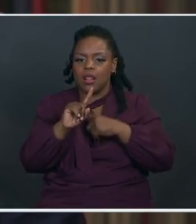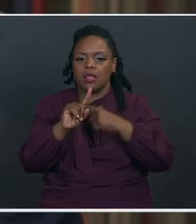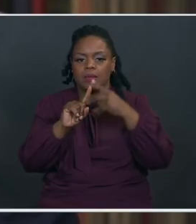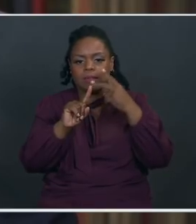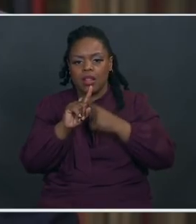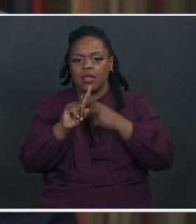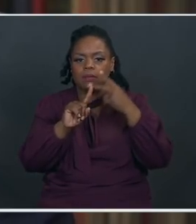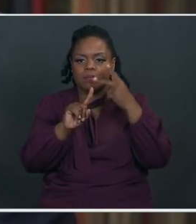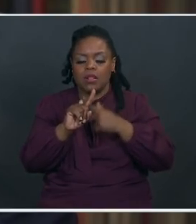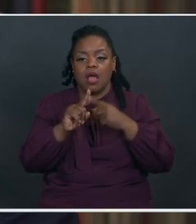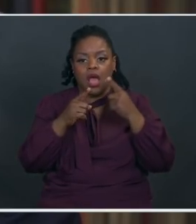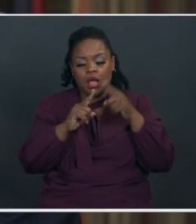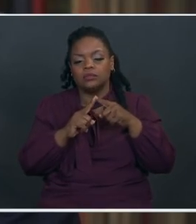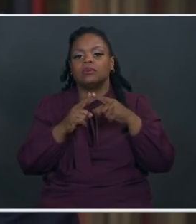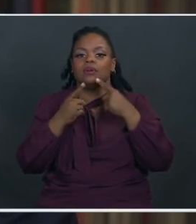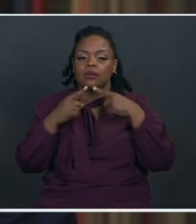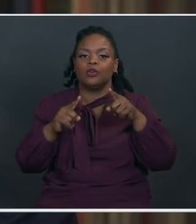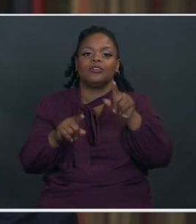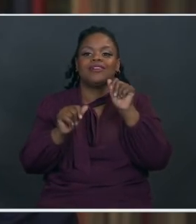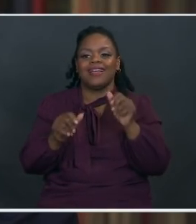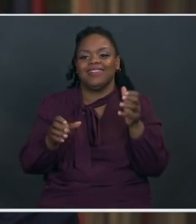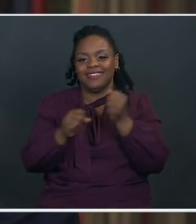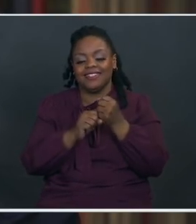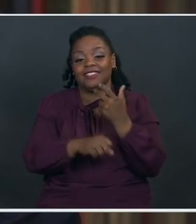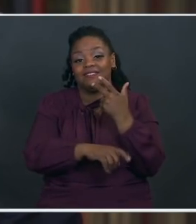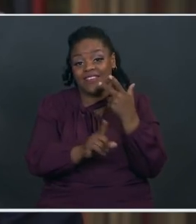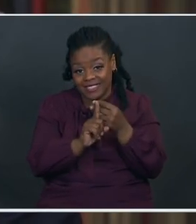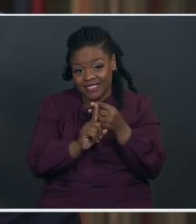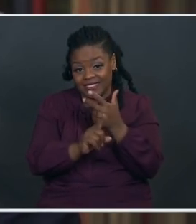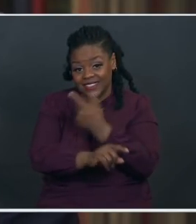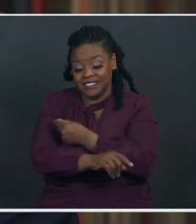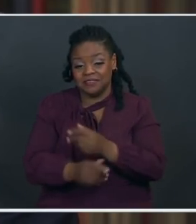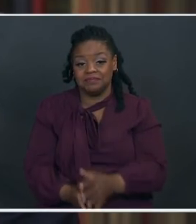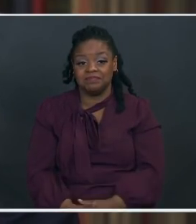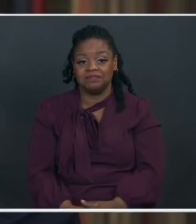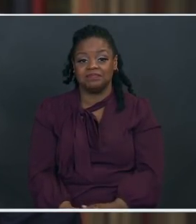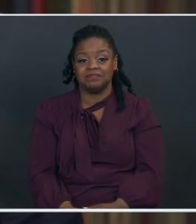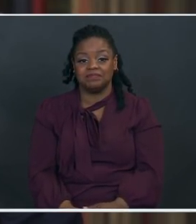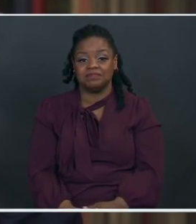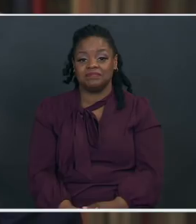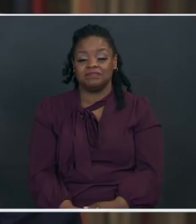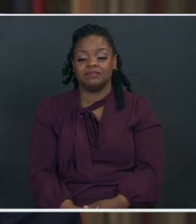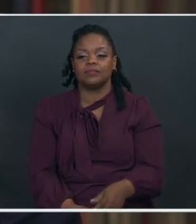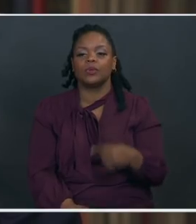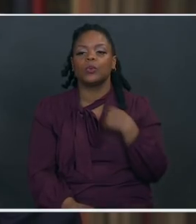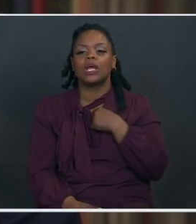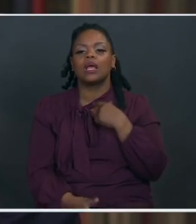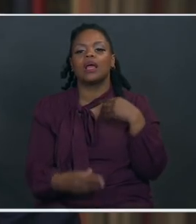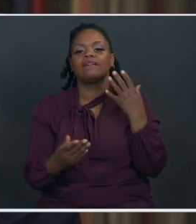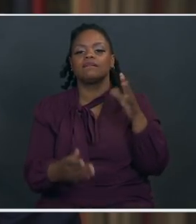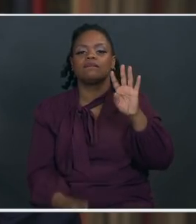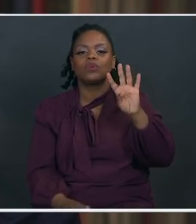Now, let me start with what's happened so far. We've delivered 47 million doses to states.